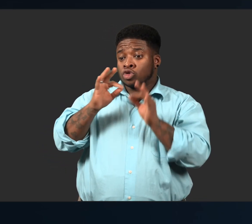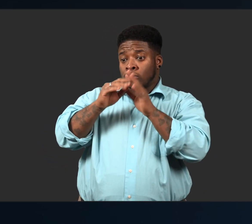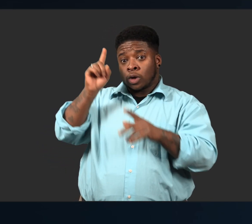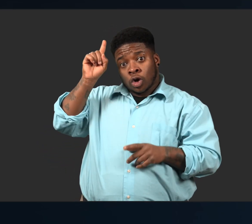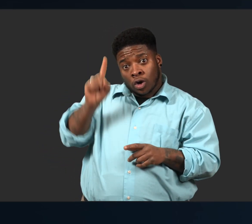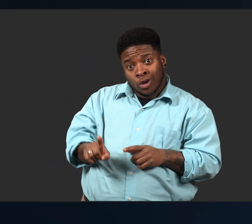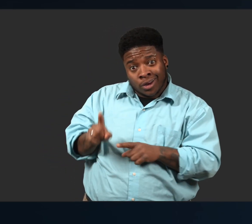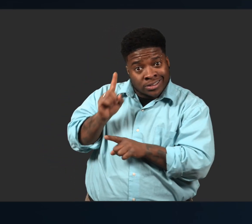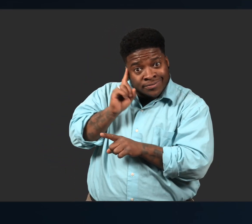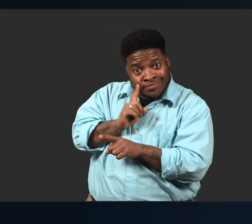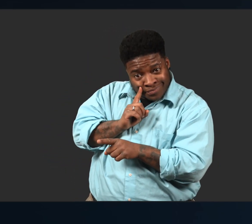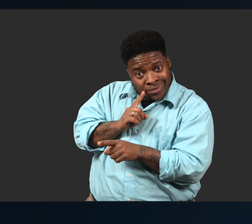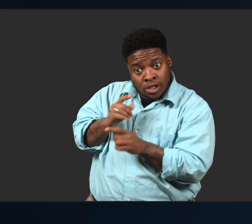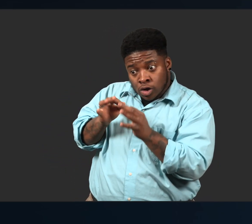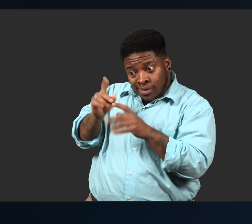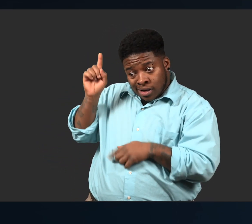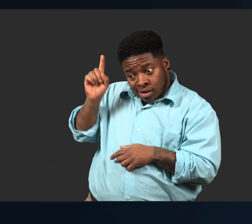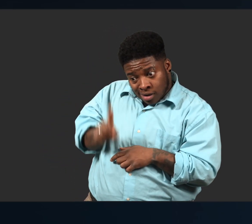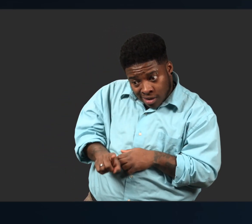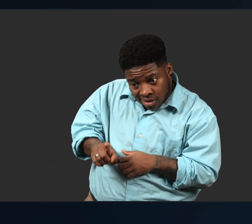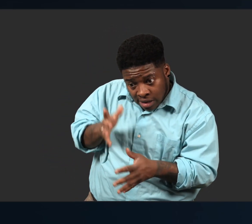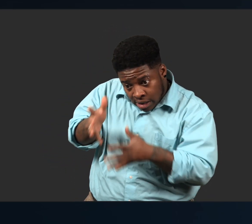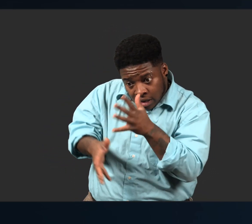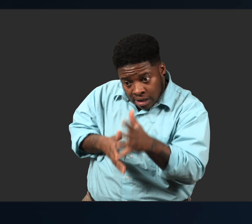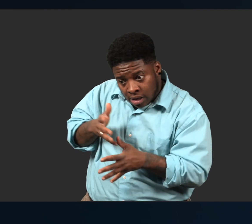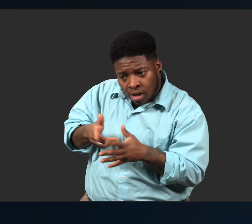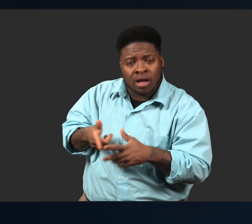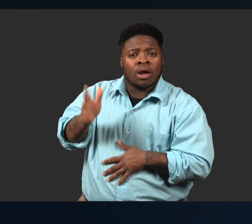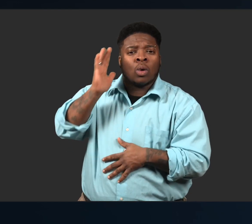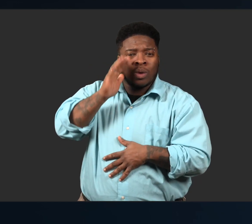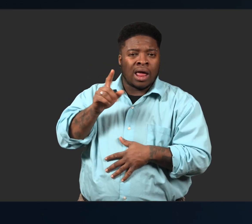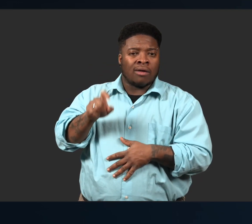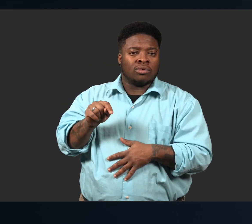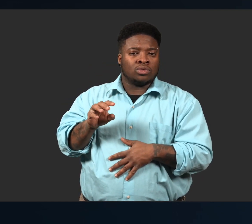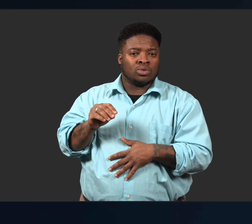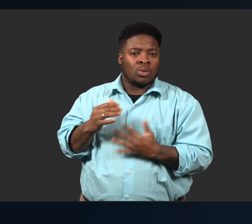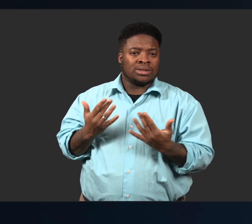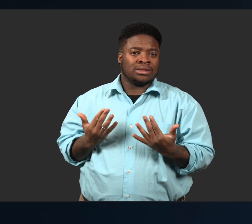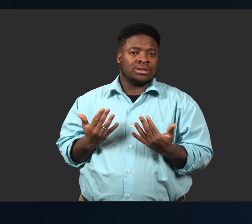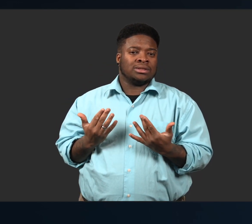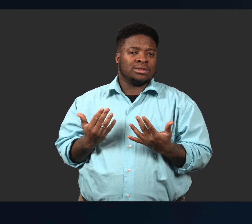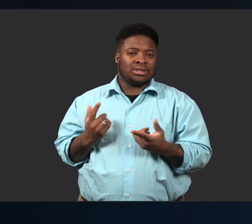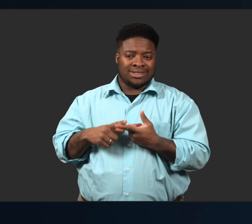As Alice is Deaf, an interpreter will be brought in to work with her. But clear communication will have to wait